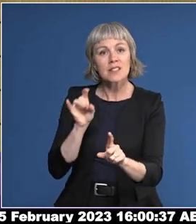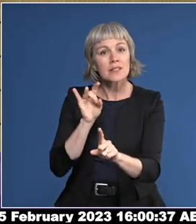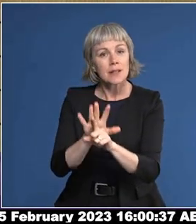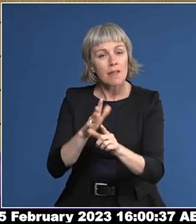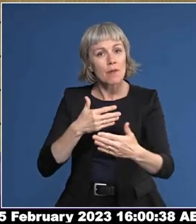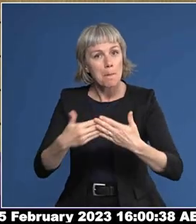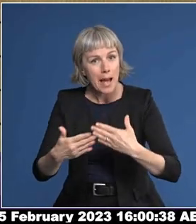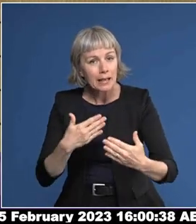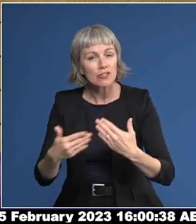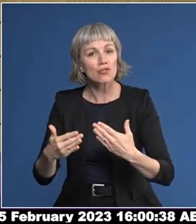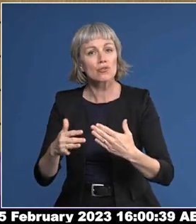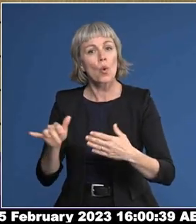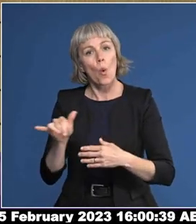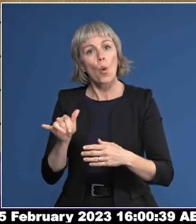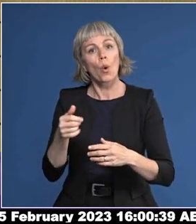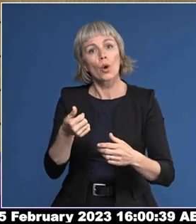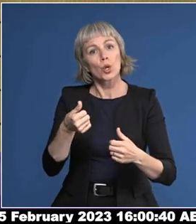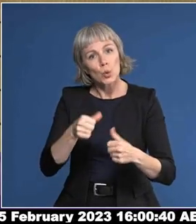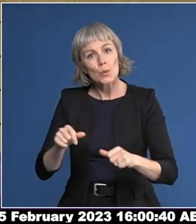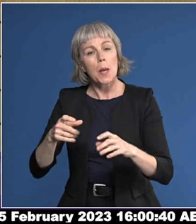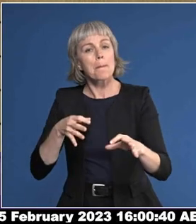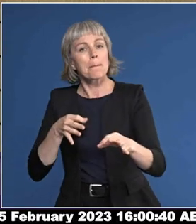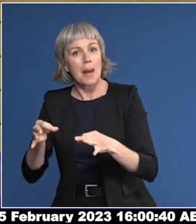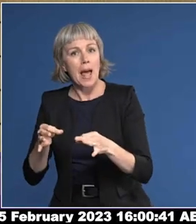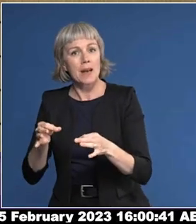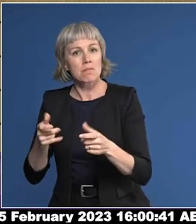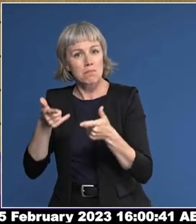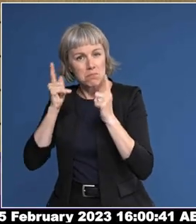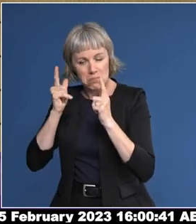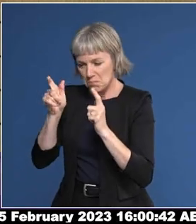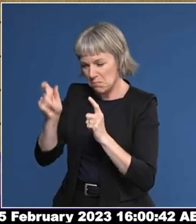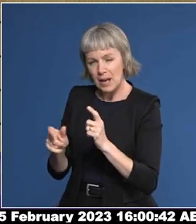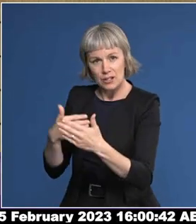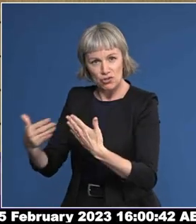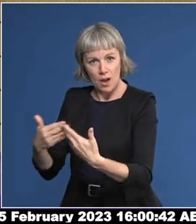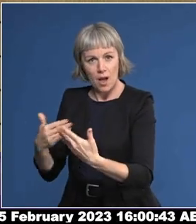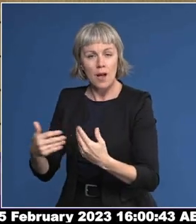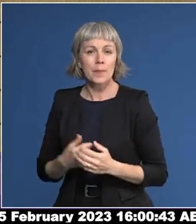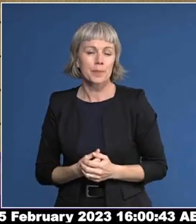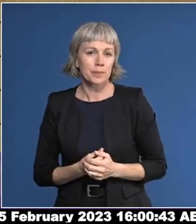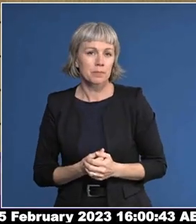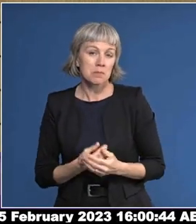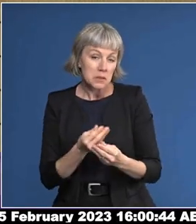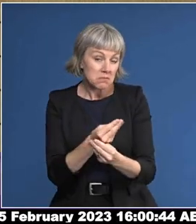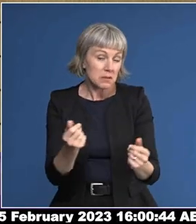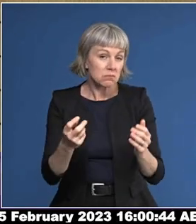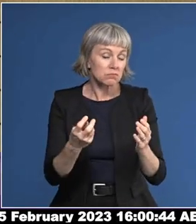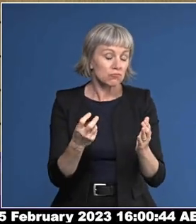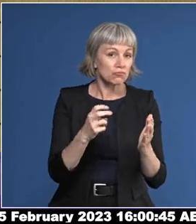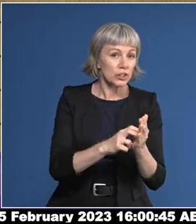providing higher levels of risky services, for example, Supported Independent Living or